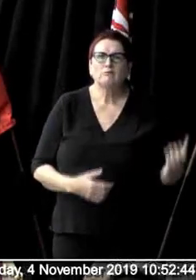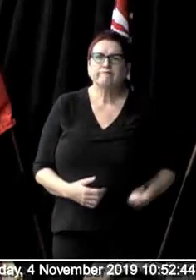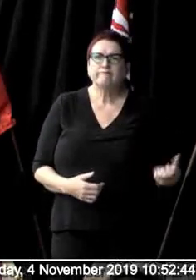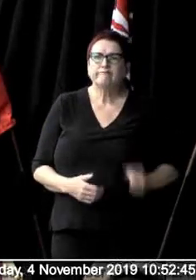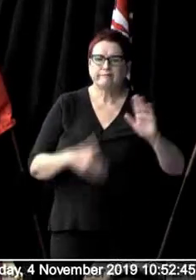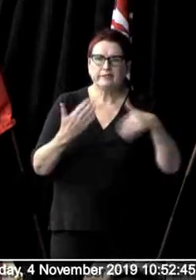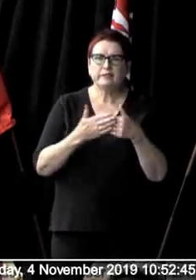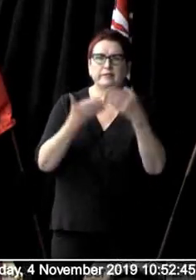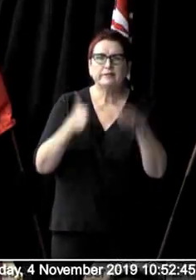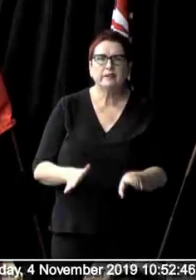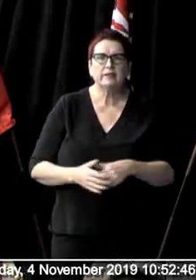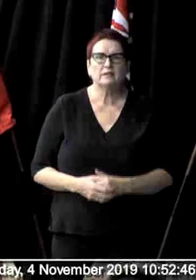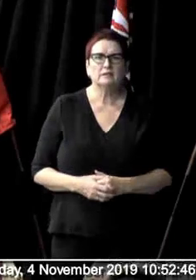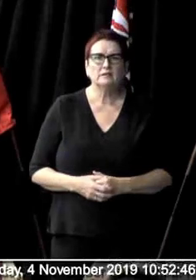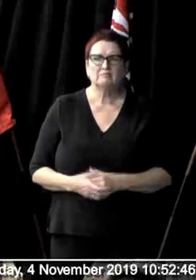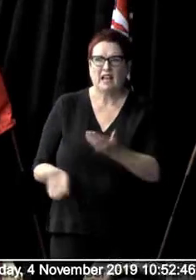I was often called derogatory insults.